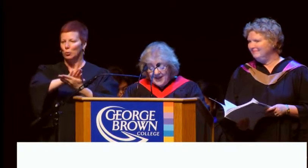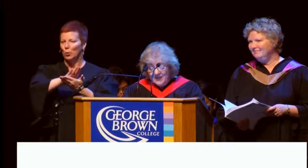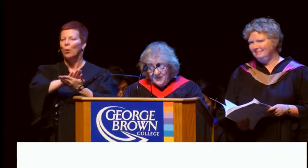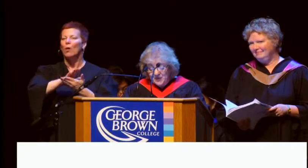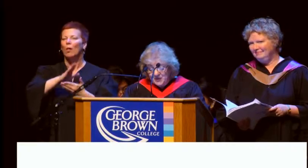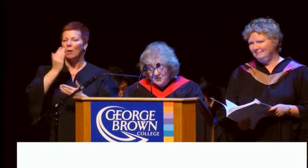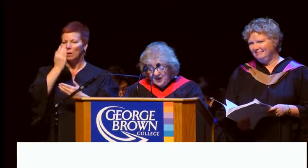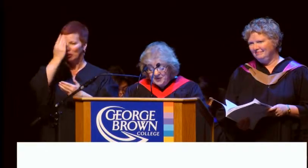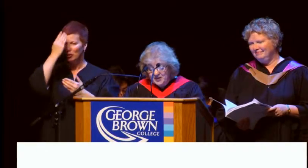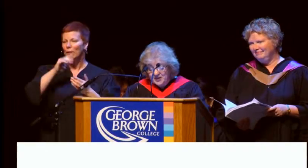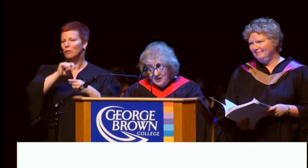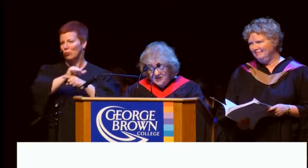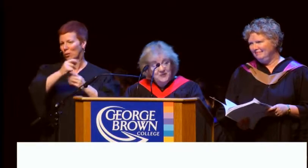IN THE GEORGE BROWN CHEF SCHOOL.